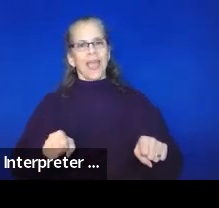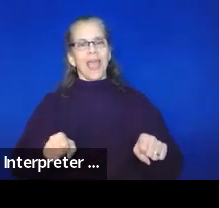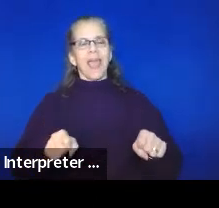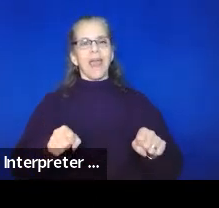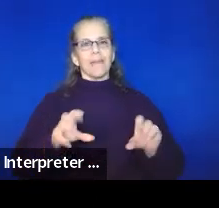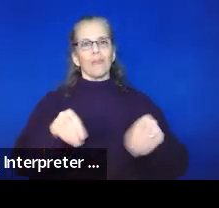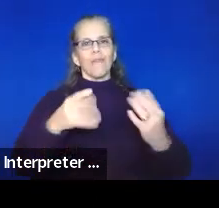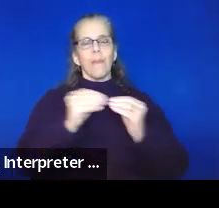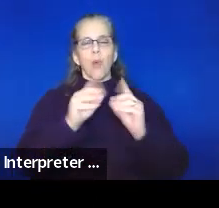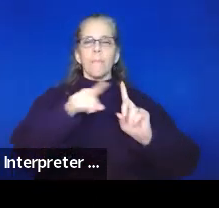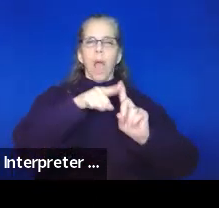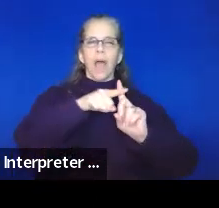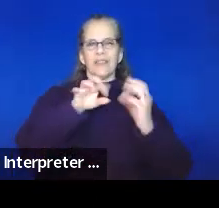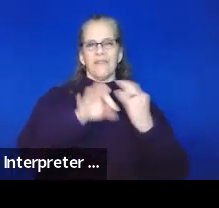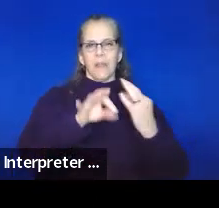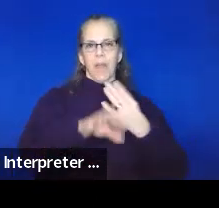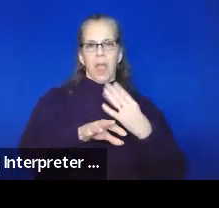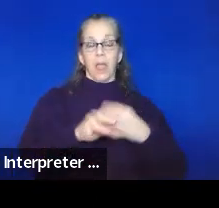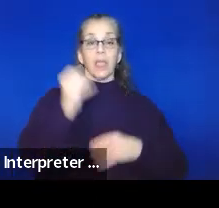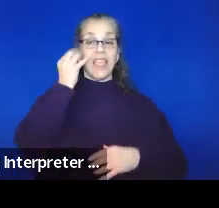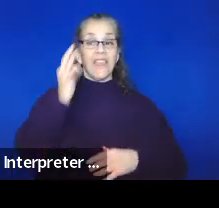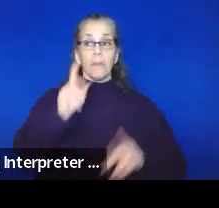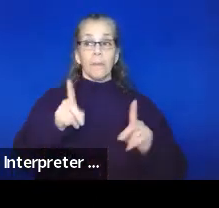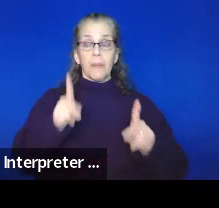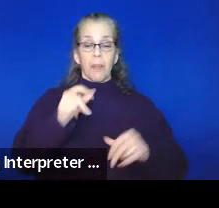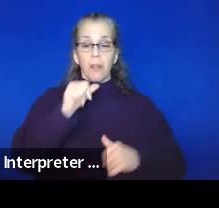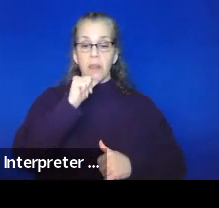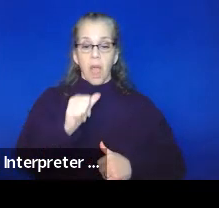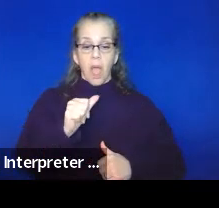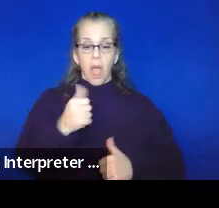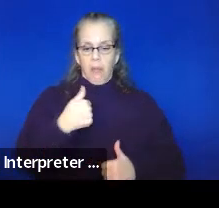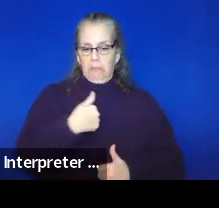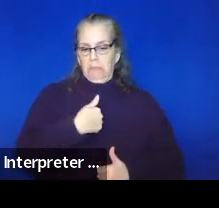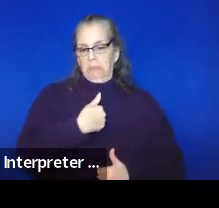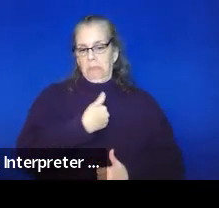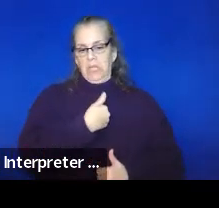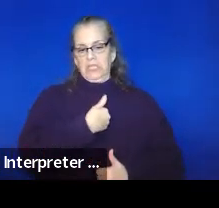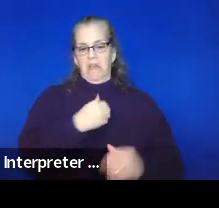If people aren't doing it, I mean, I would get into I have no problem with I have no